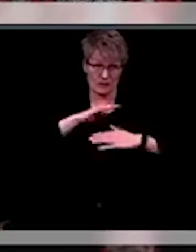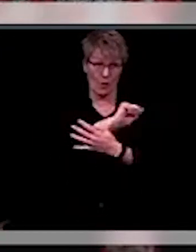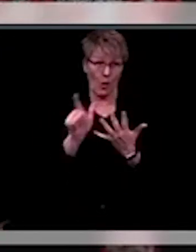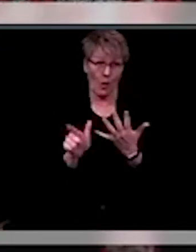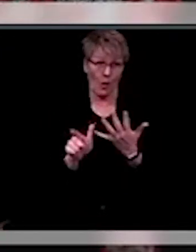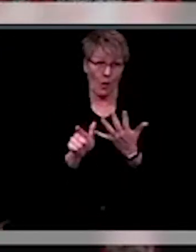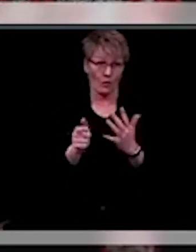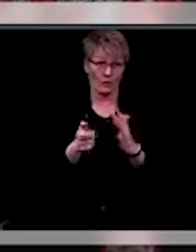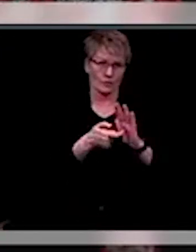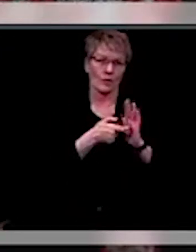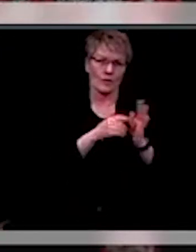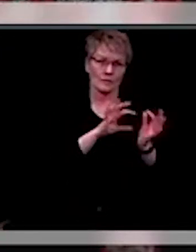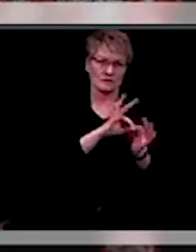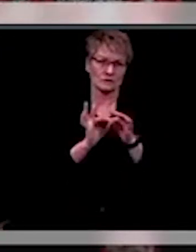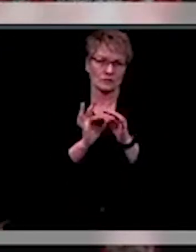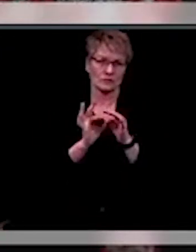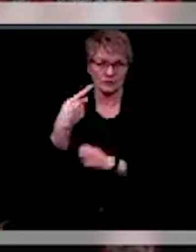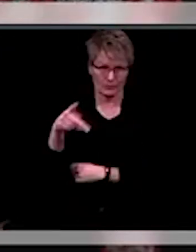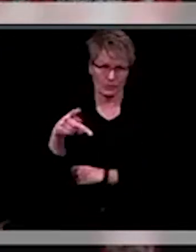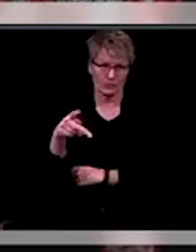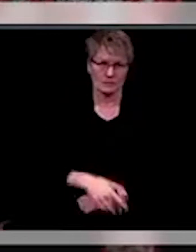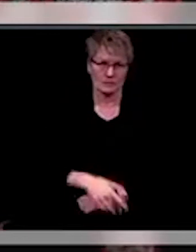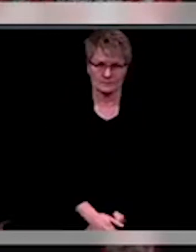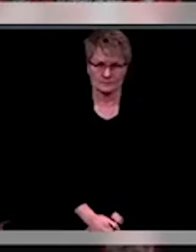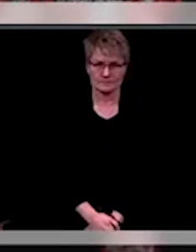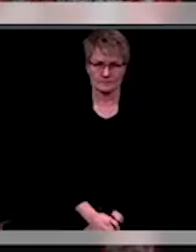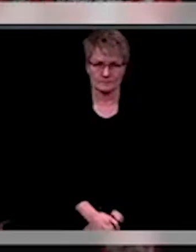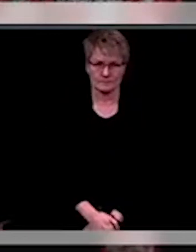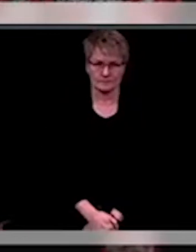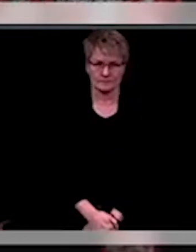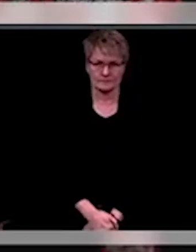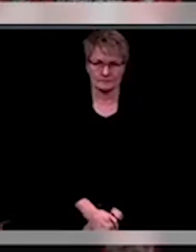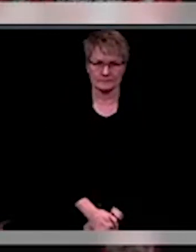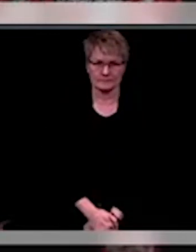And I just wanted to follow up on Donnell's comment, too. So BSSM,